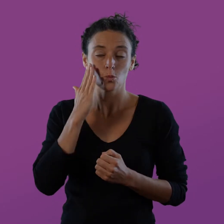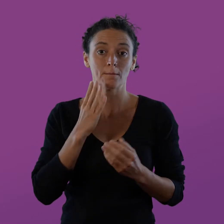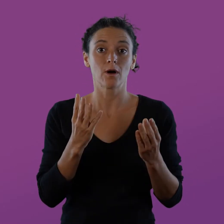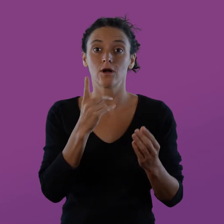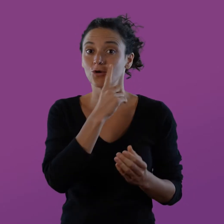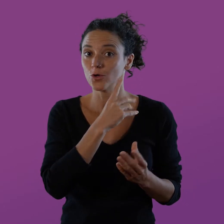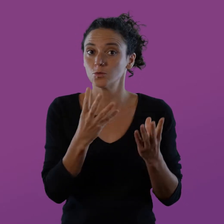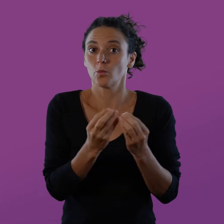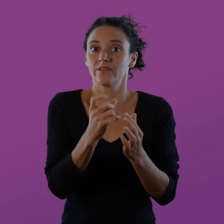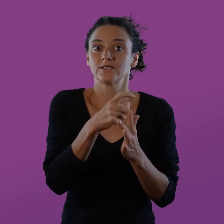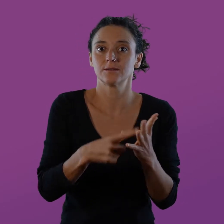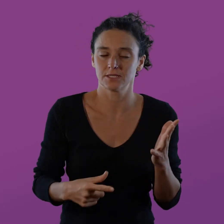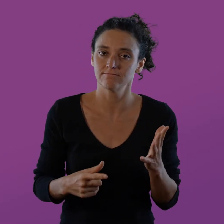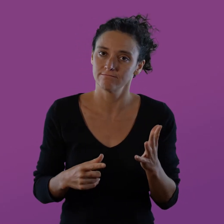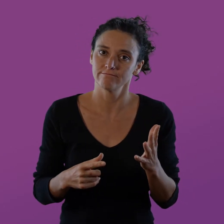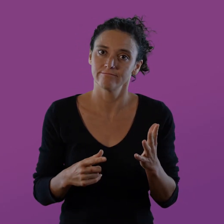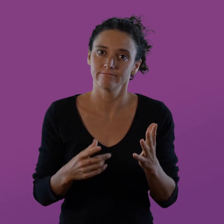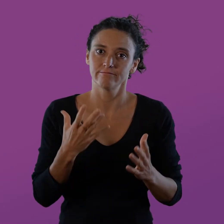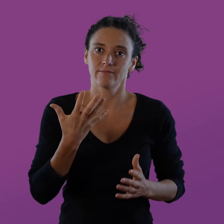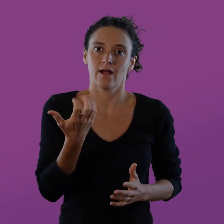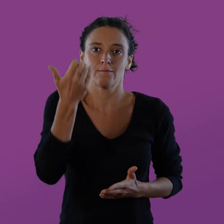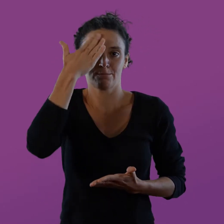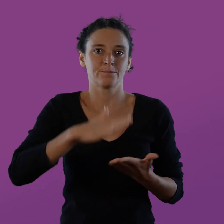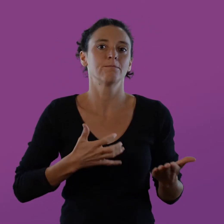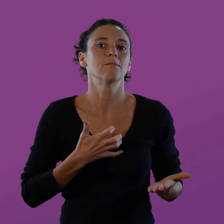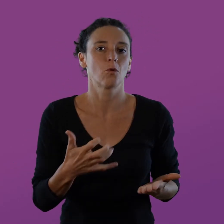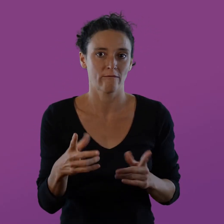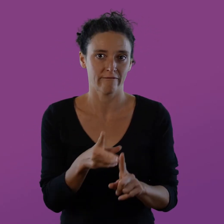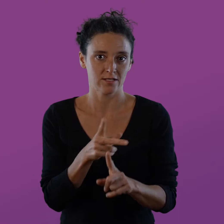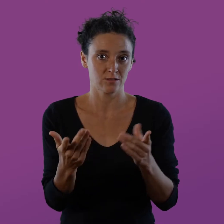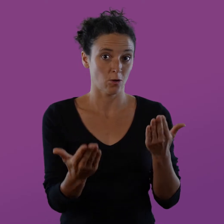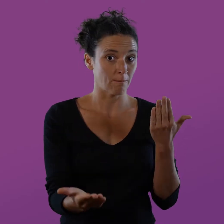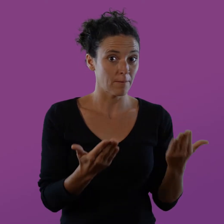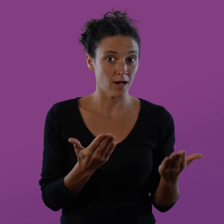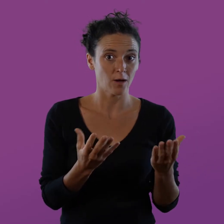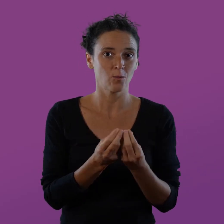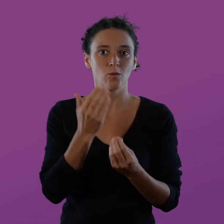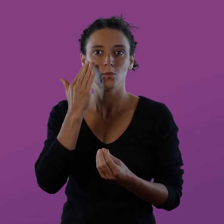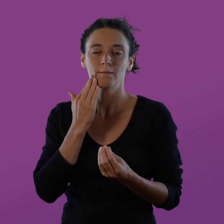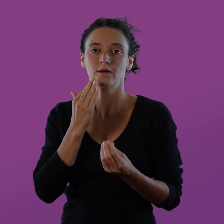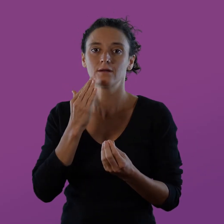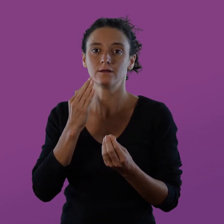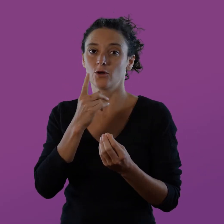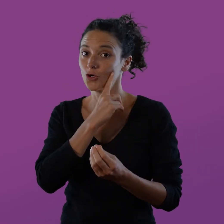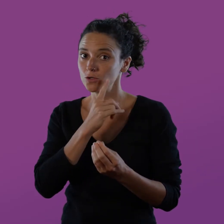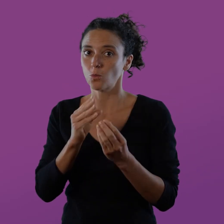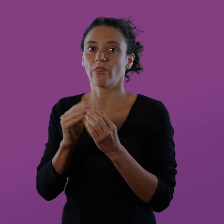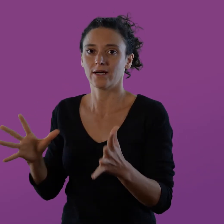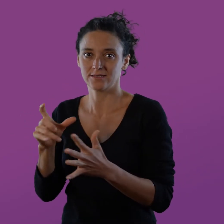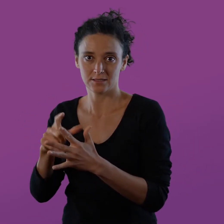Women and girls with disability are far more likely to - experience violence and abuse than women and girls without disability,